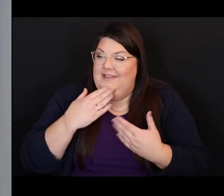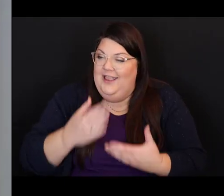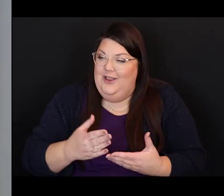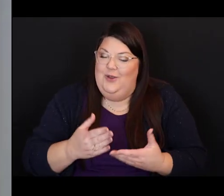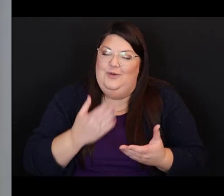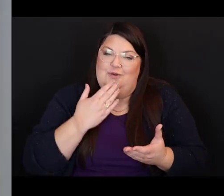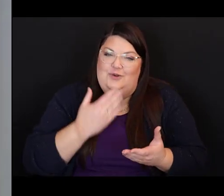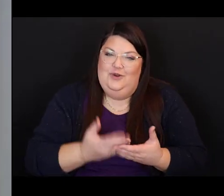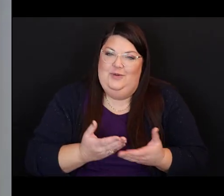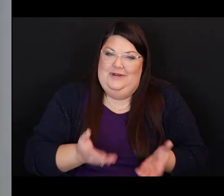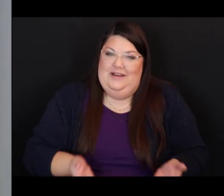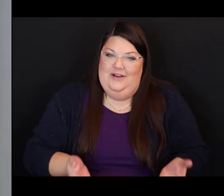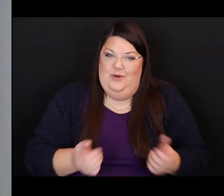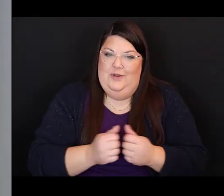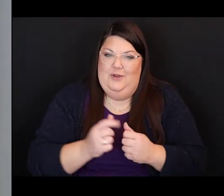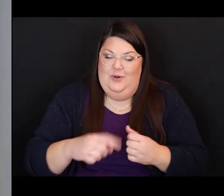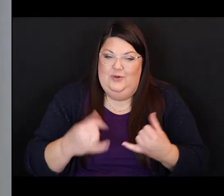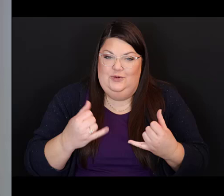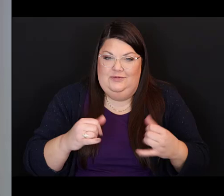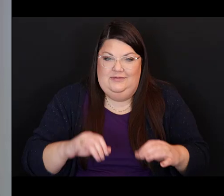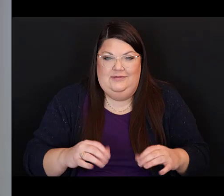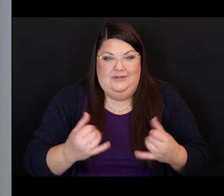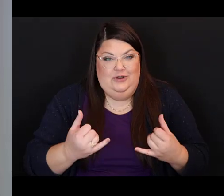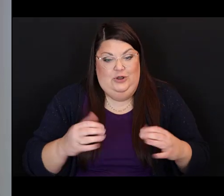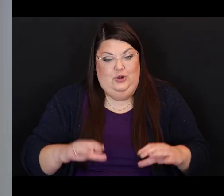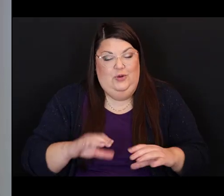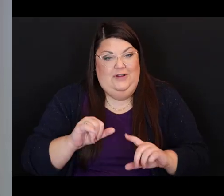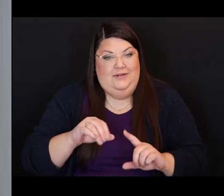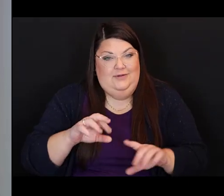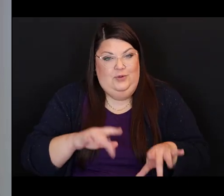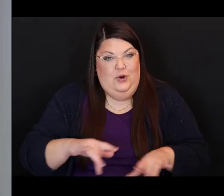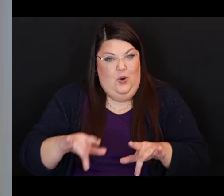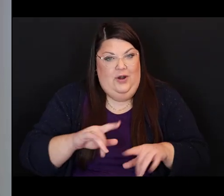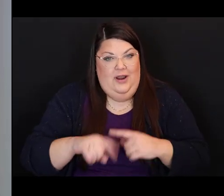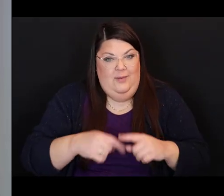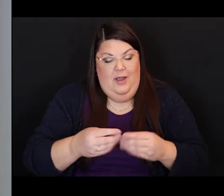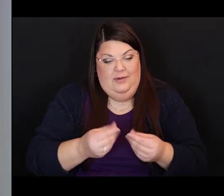so good to be here today with you to do this recording on the material spotlight.